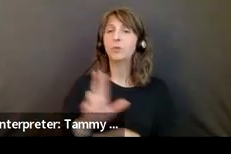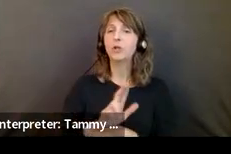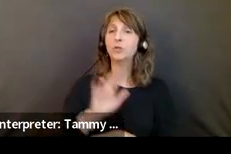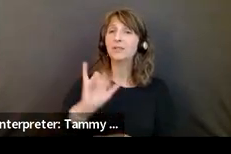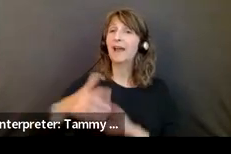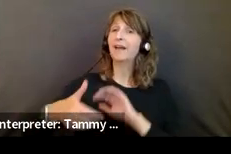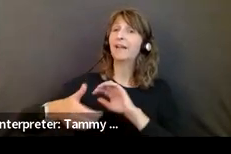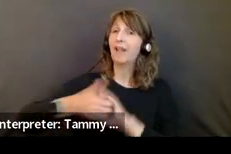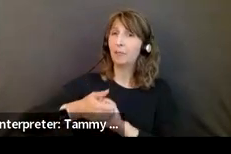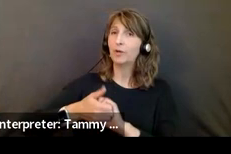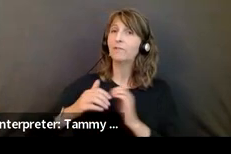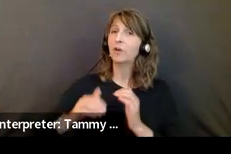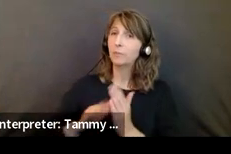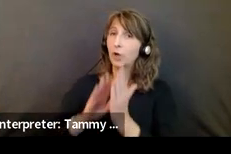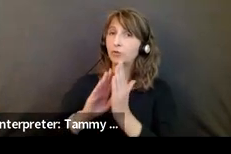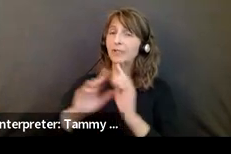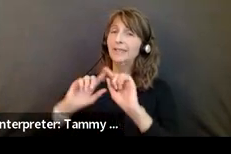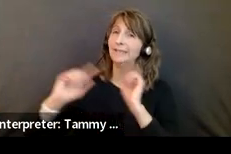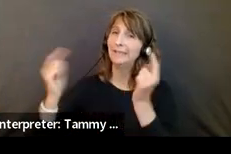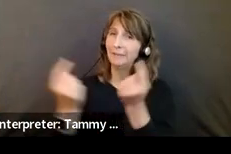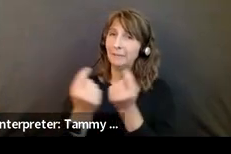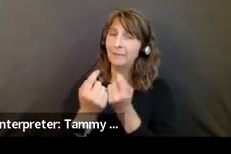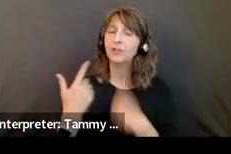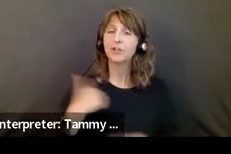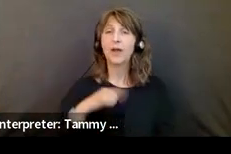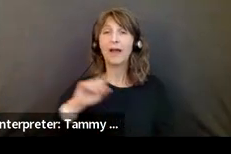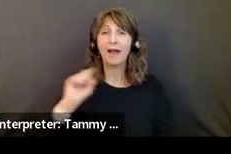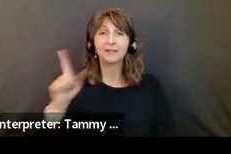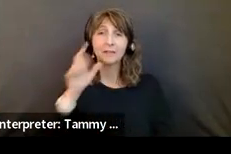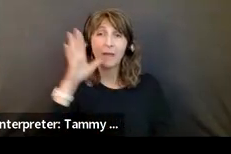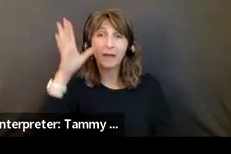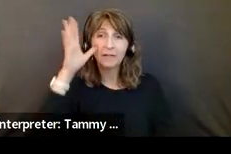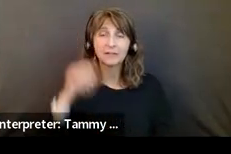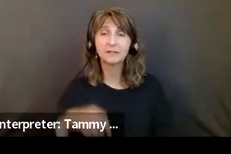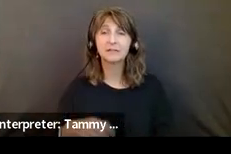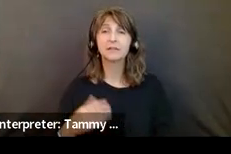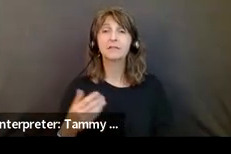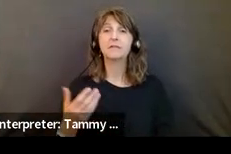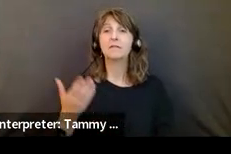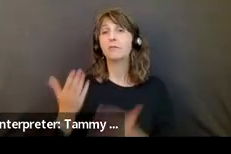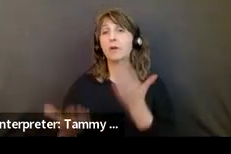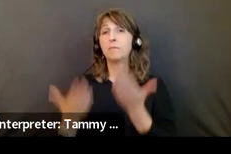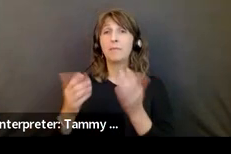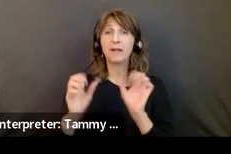So we're asking parents, we're asking caregivers, we might even ask about their cell care, right?